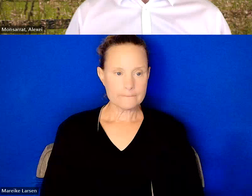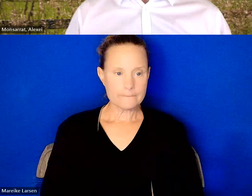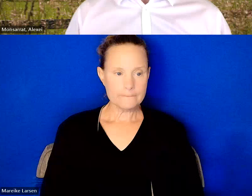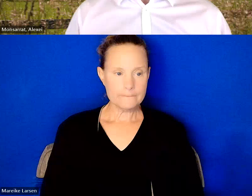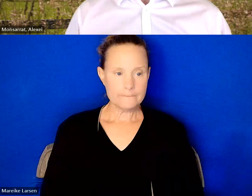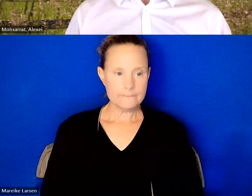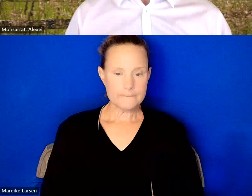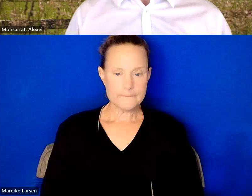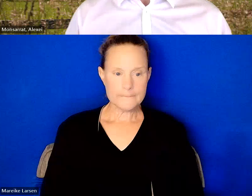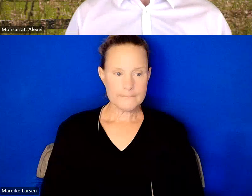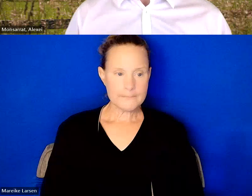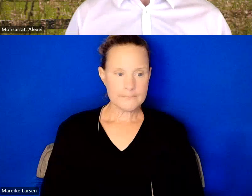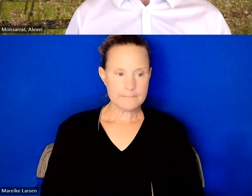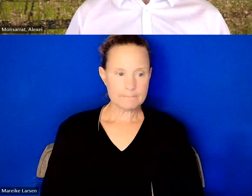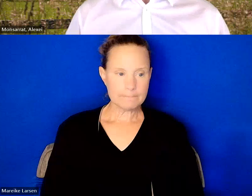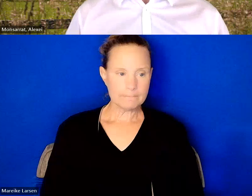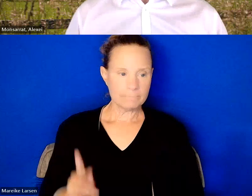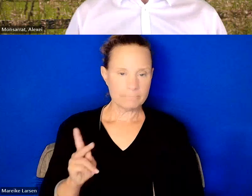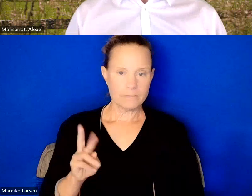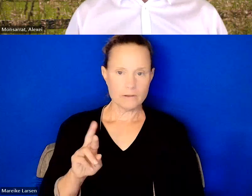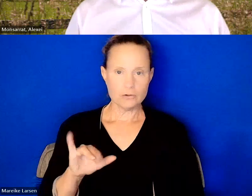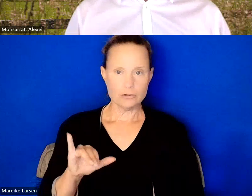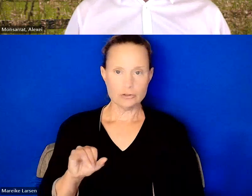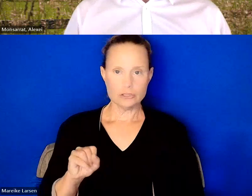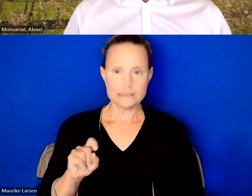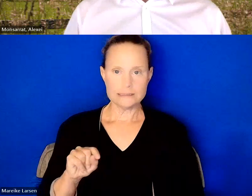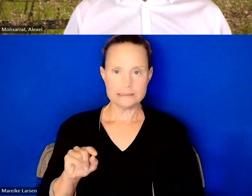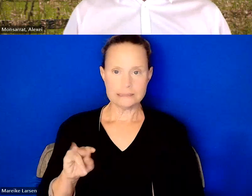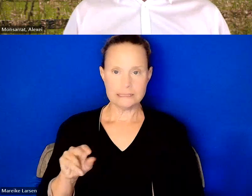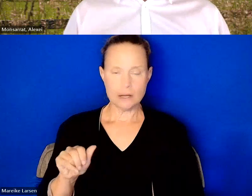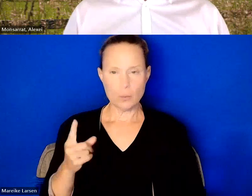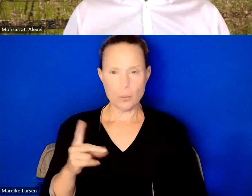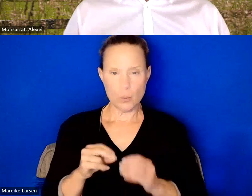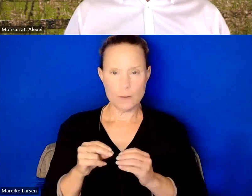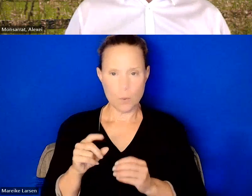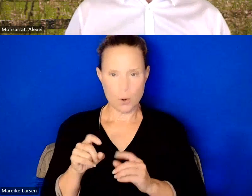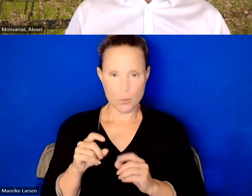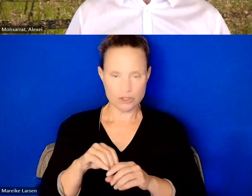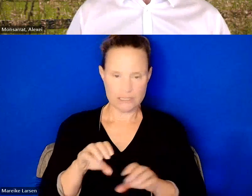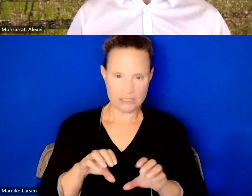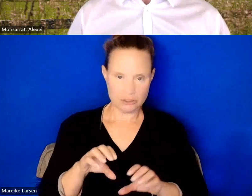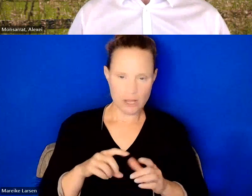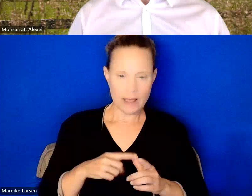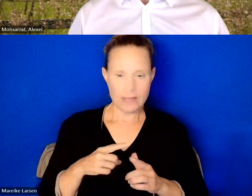OK. We have one more question in the chat and then we will take a question from Krista.